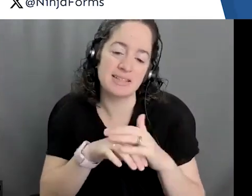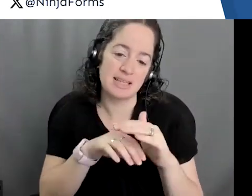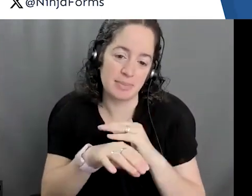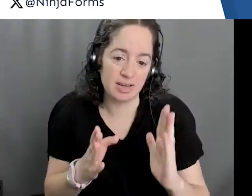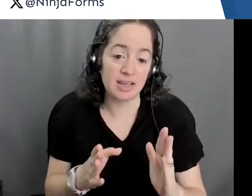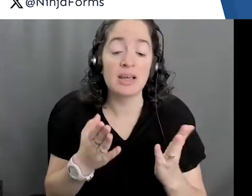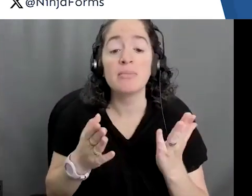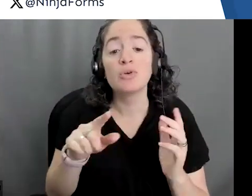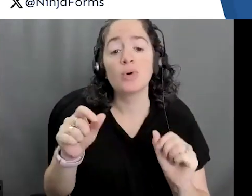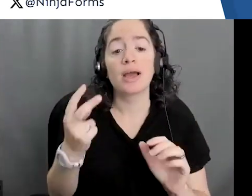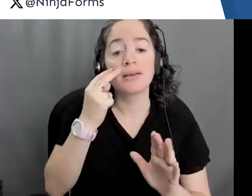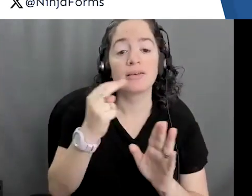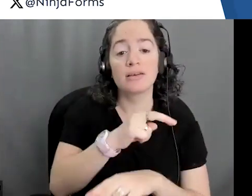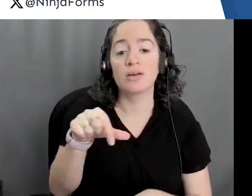of Ninja Forms talking about their journey,